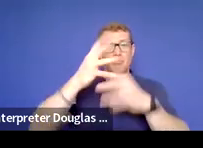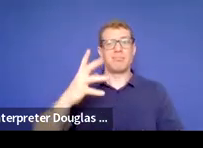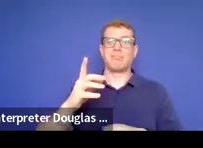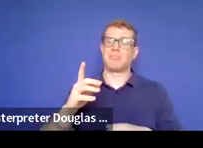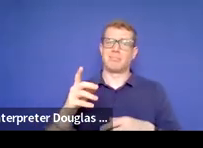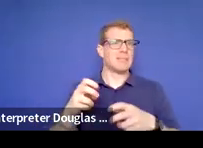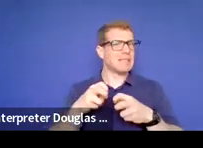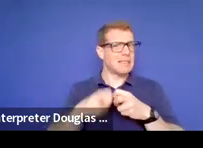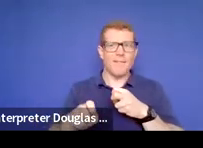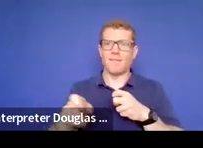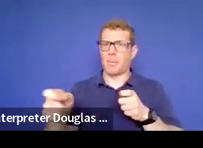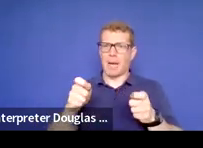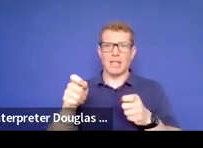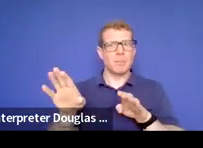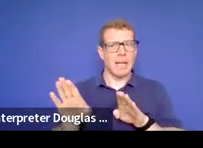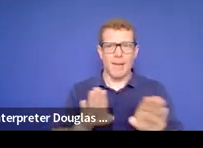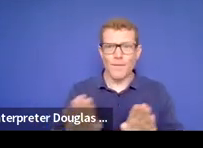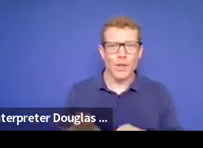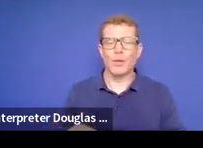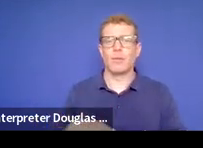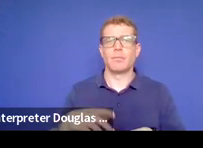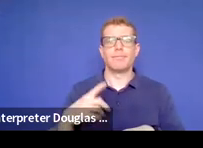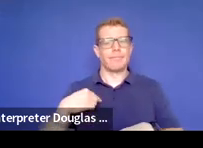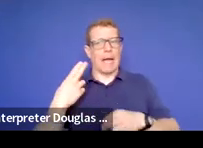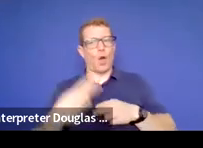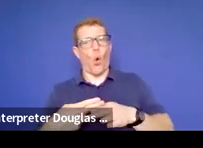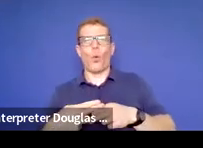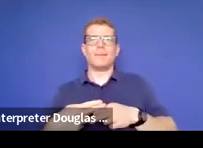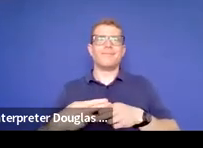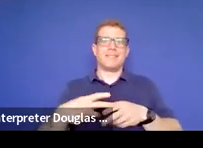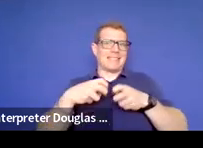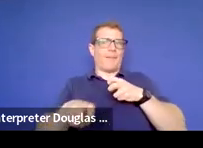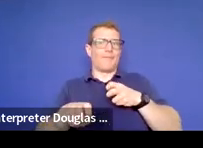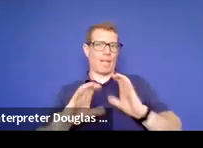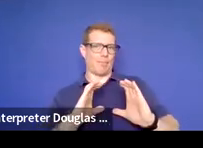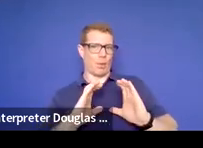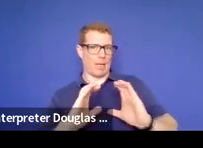You know difficult communications. so they're trying to tell you what's going on.